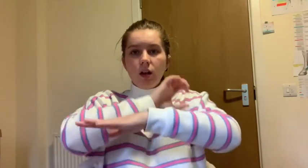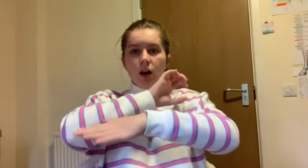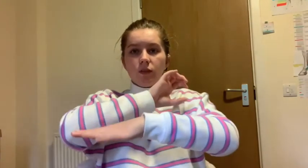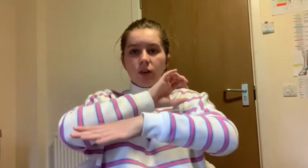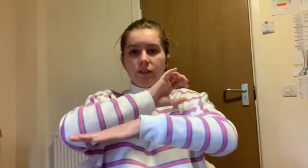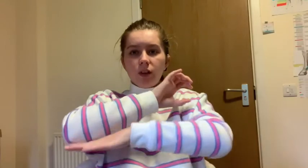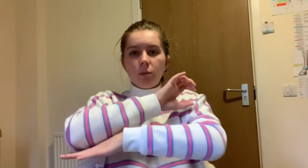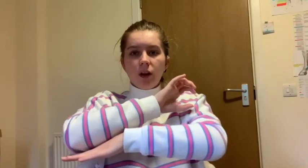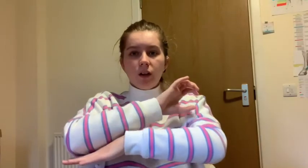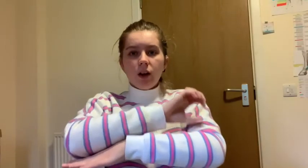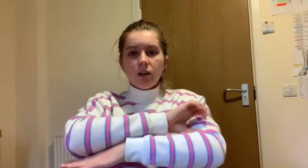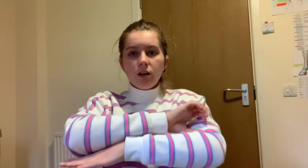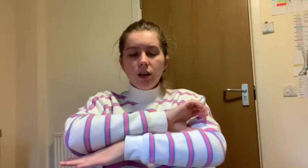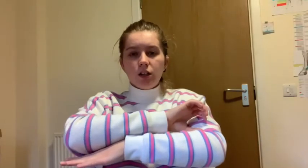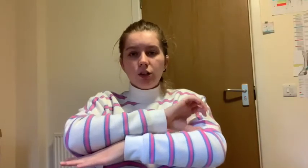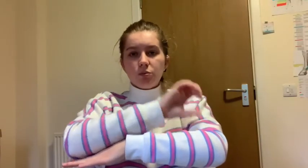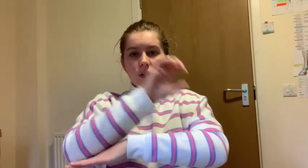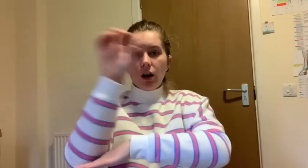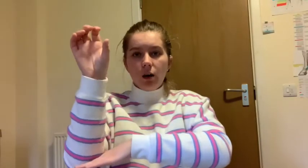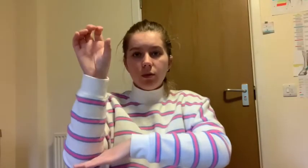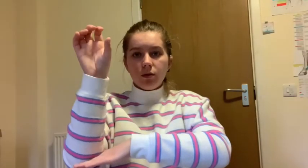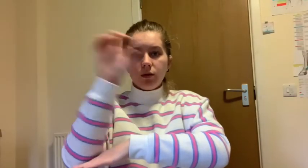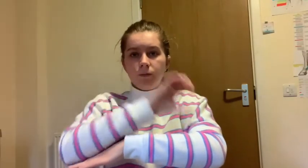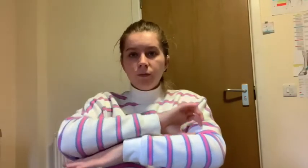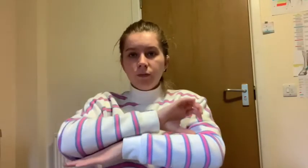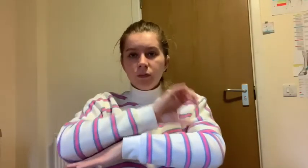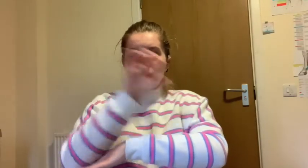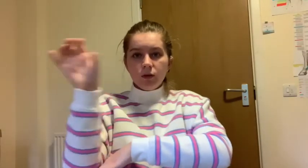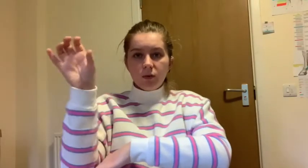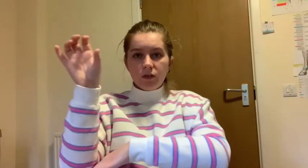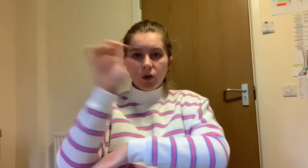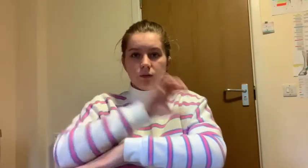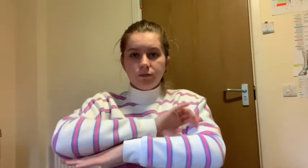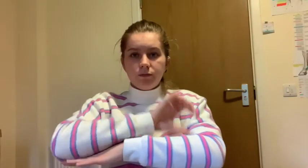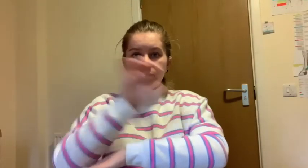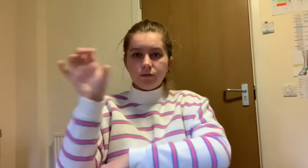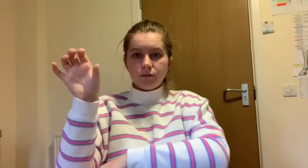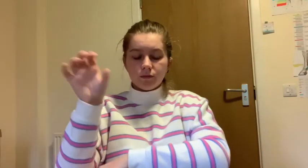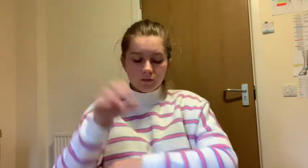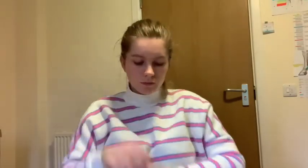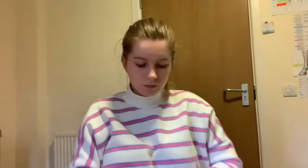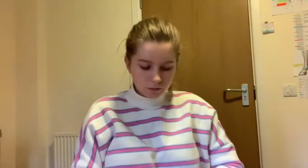have your left arm like that, and you're going to bring it up. "Break of dawn".